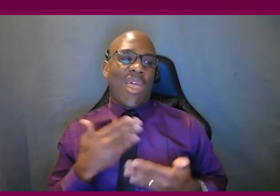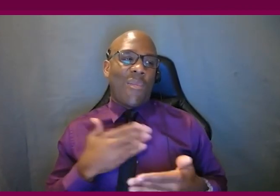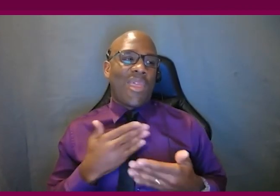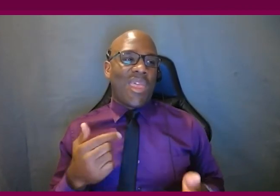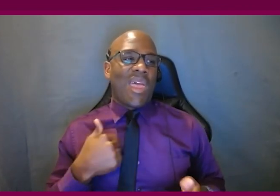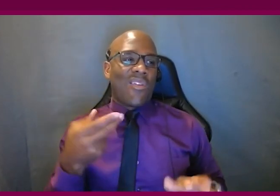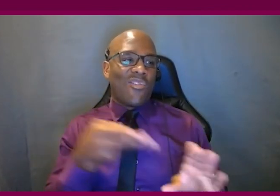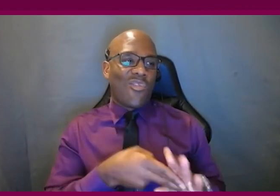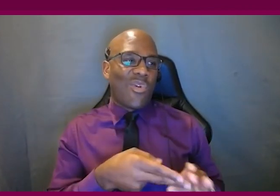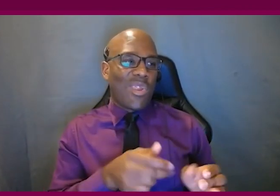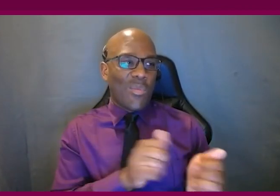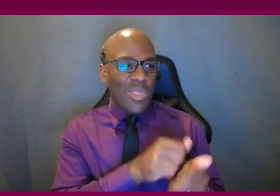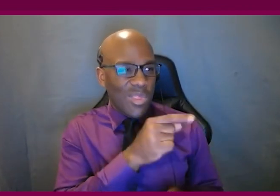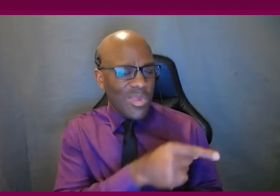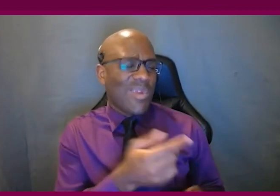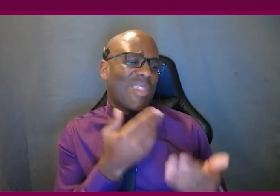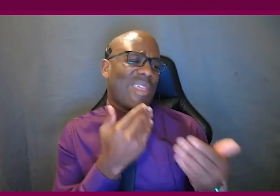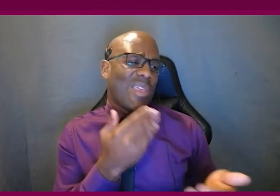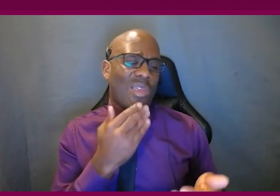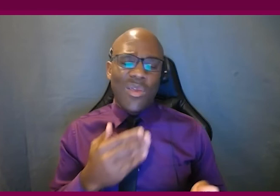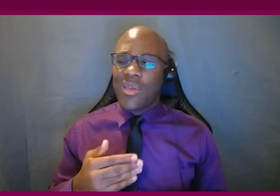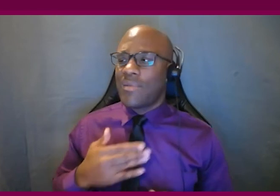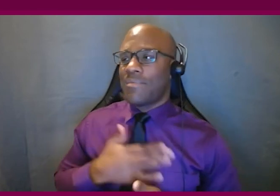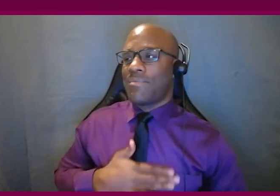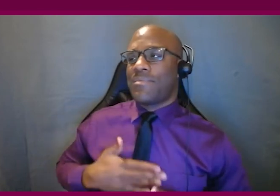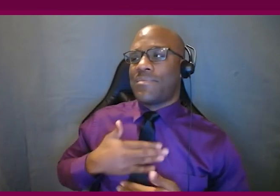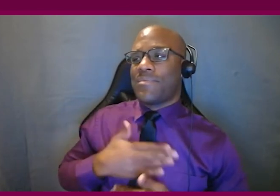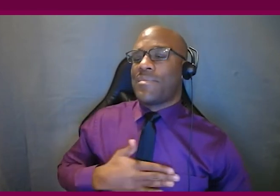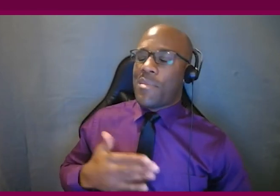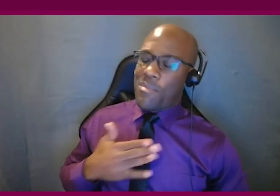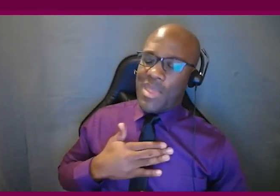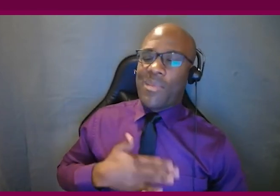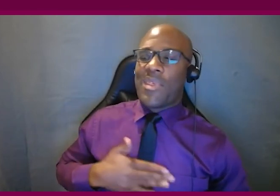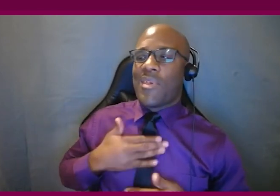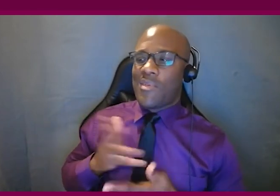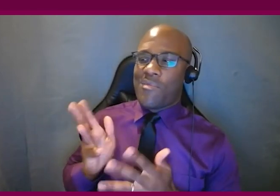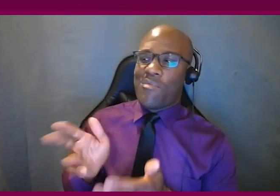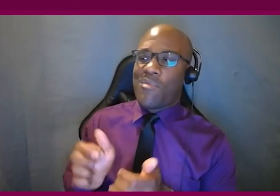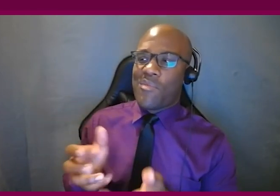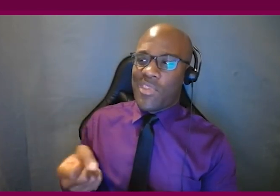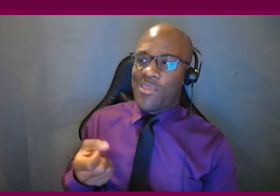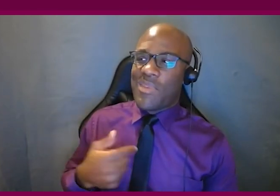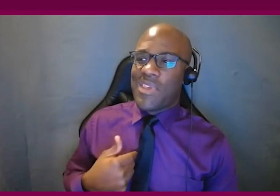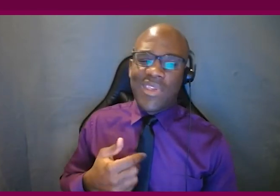Bri Beck: Thank you.